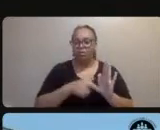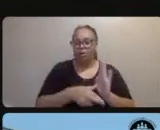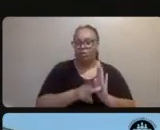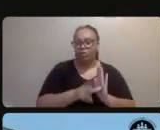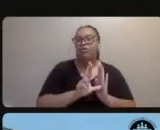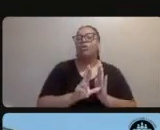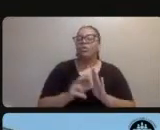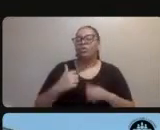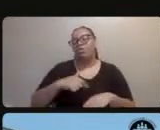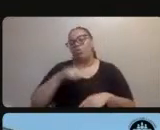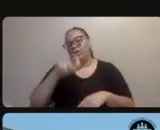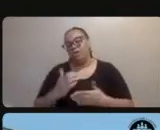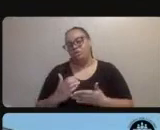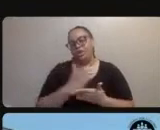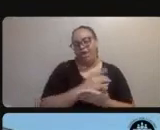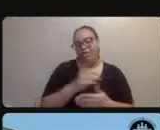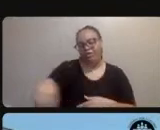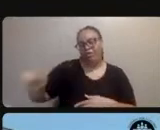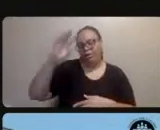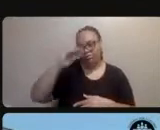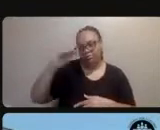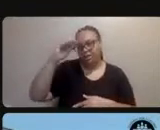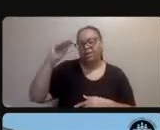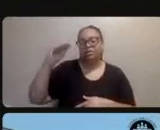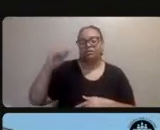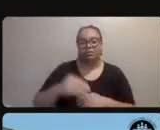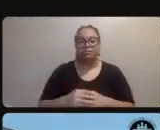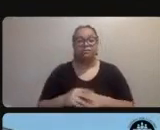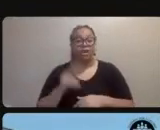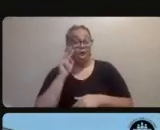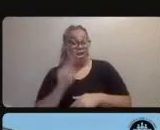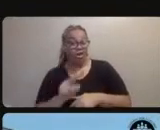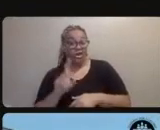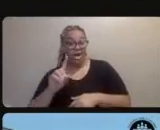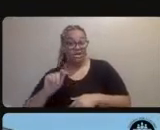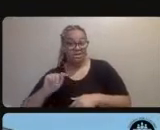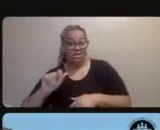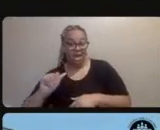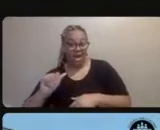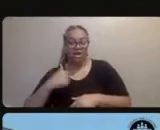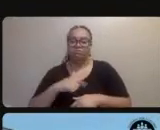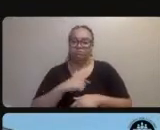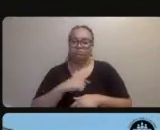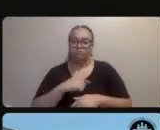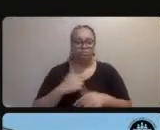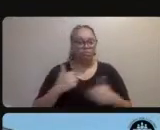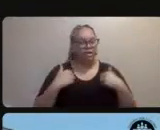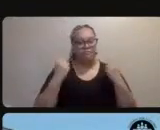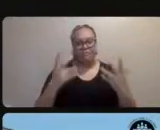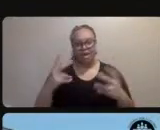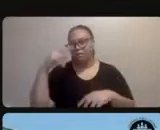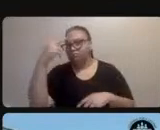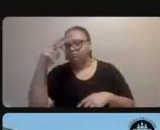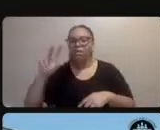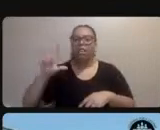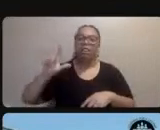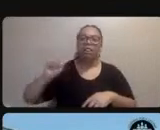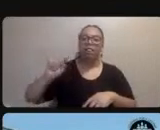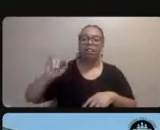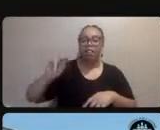THE POLICIES THAT WE WOULD BE REVIEWING AND GATHER THEIR